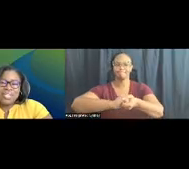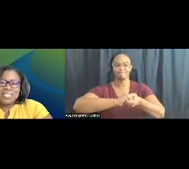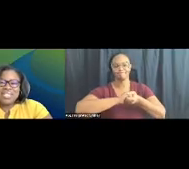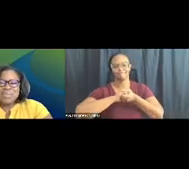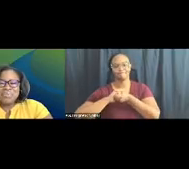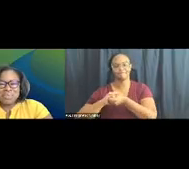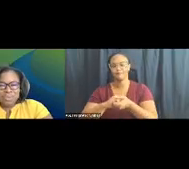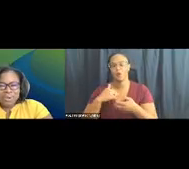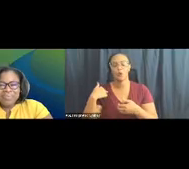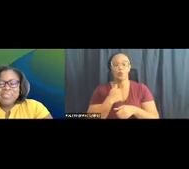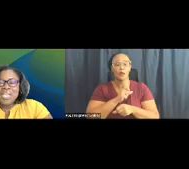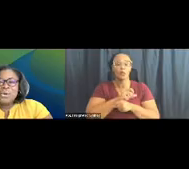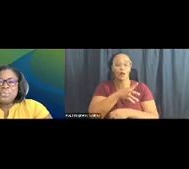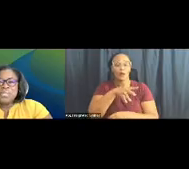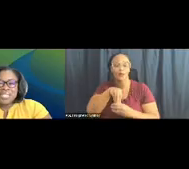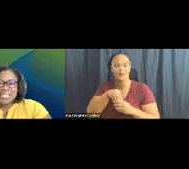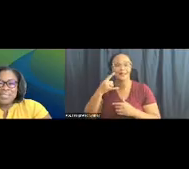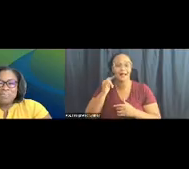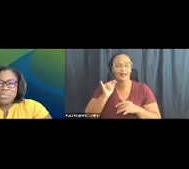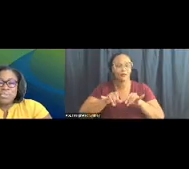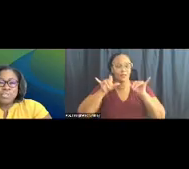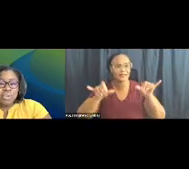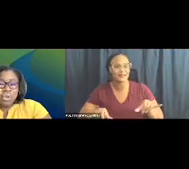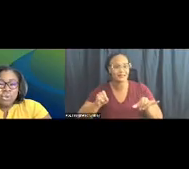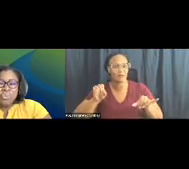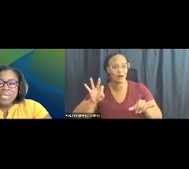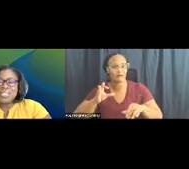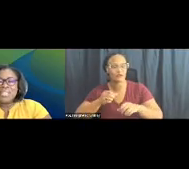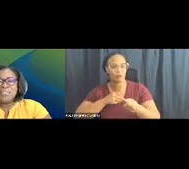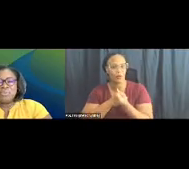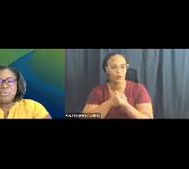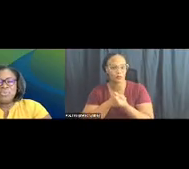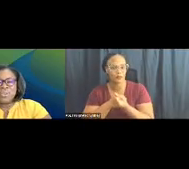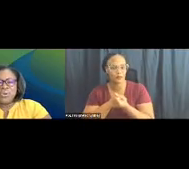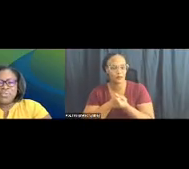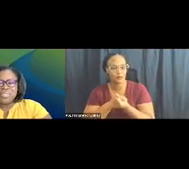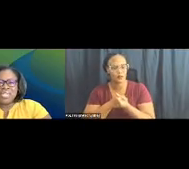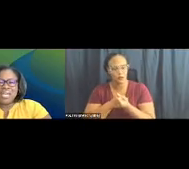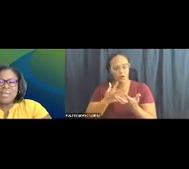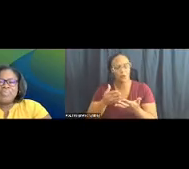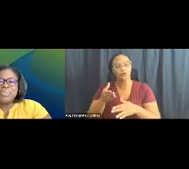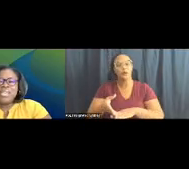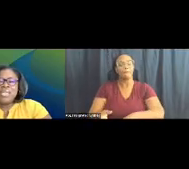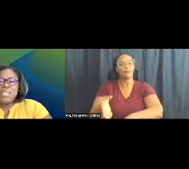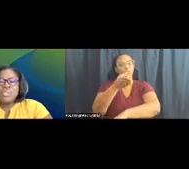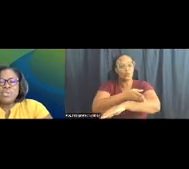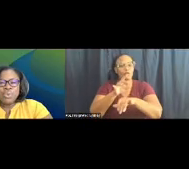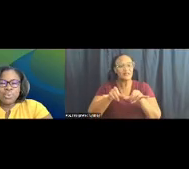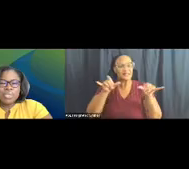California system of support to help the system build stronger ways of improving over time. So,